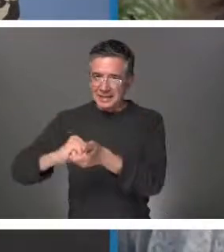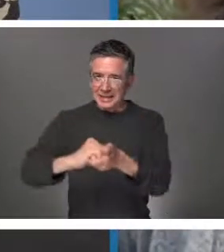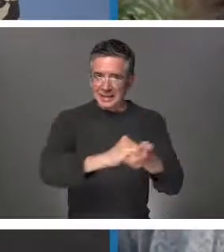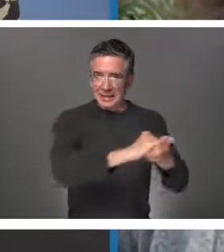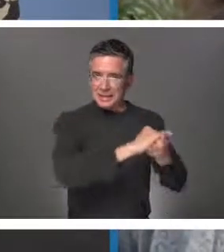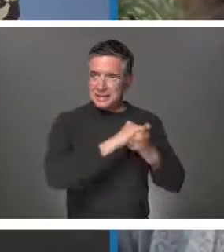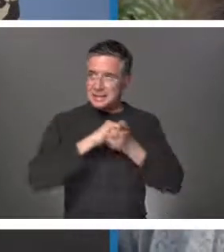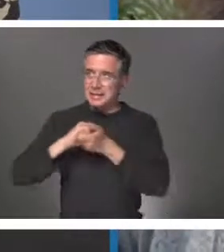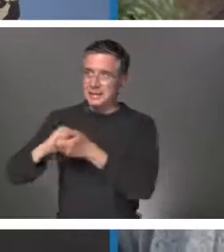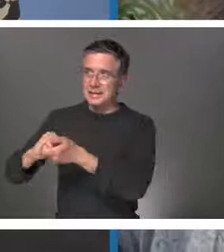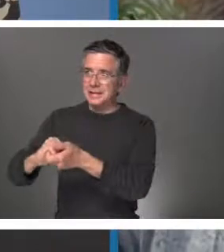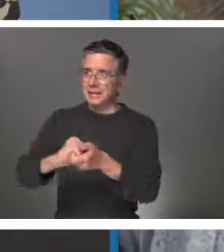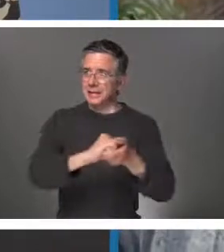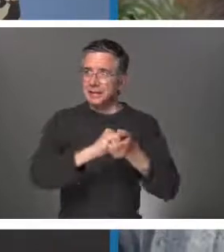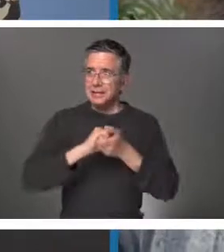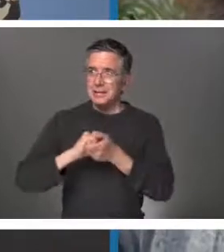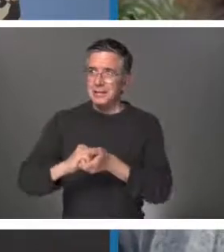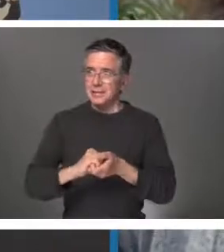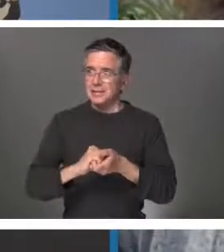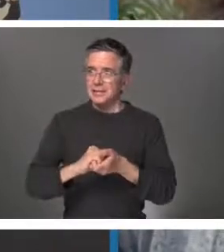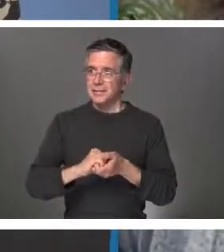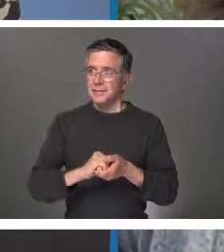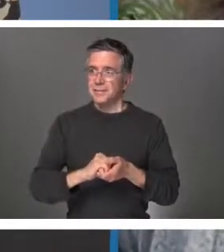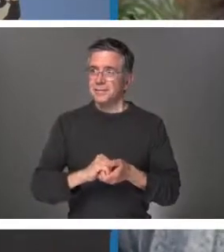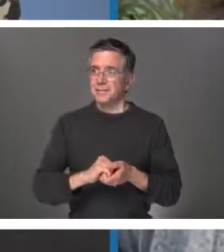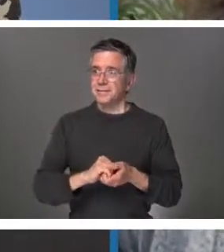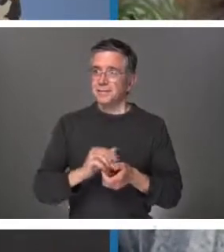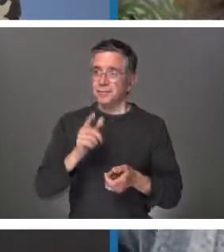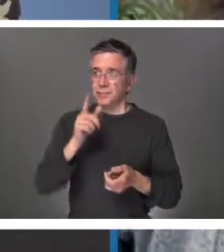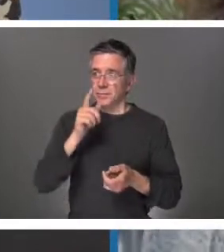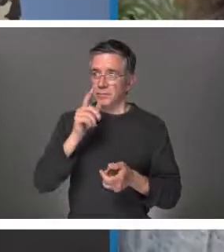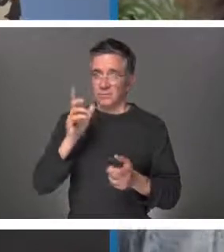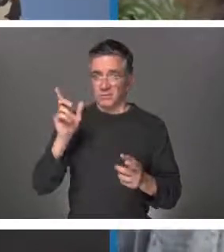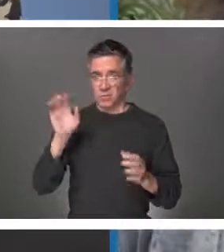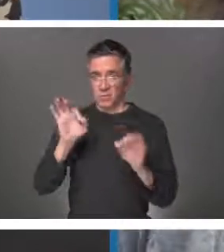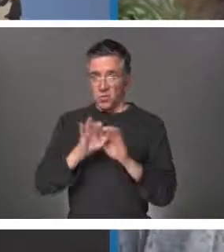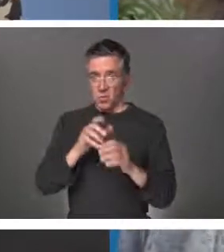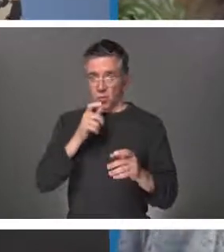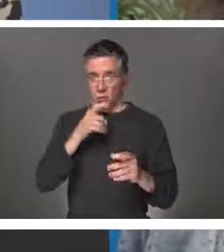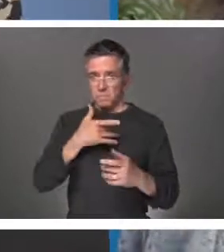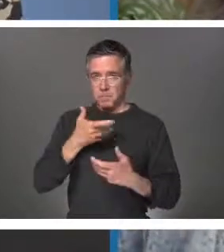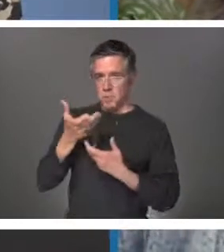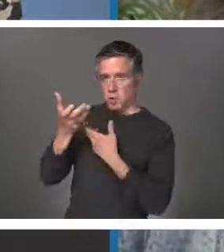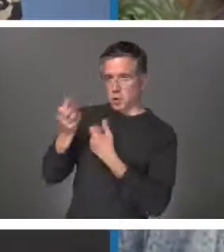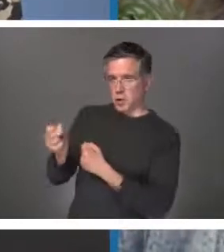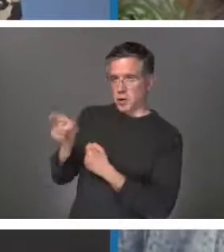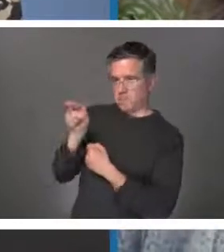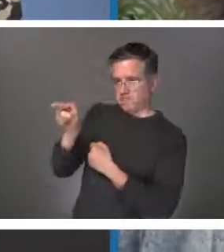we'll get further than we would alone. Yes, so many important points there, Liz.